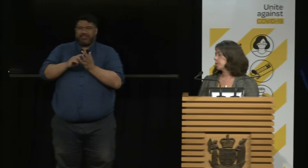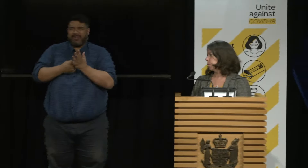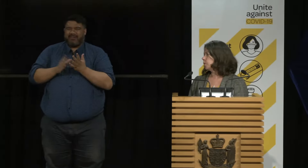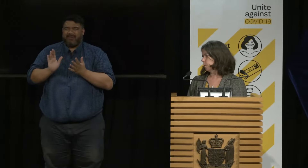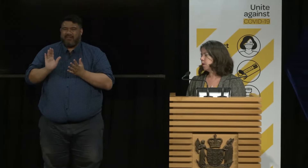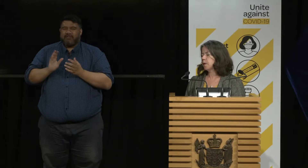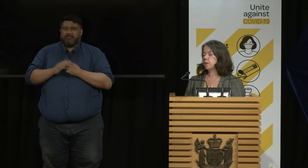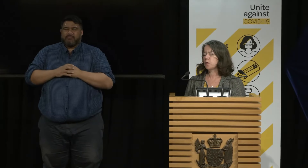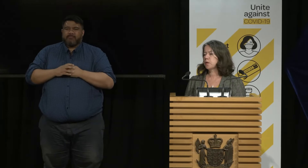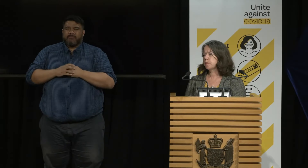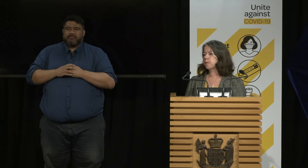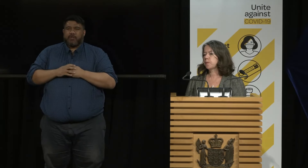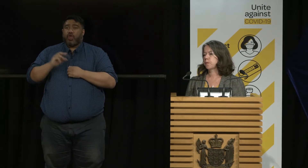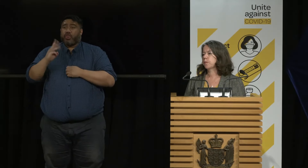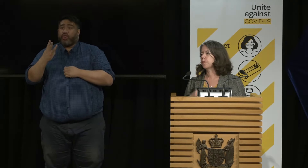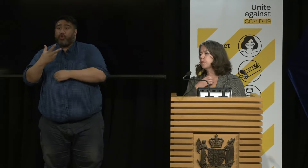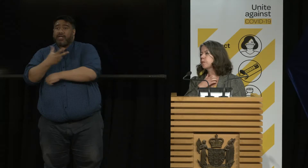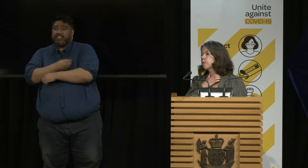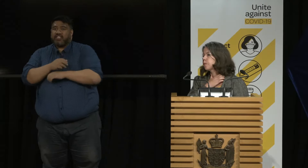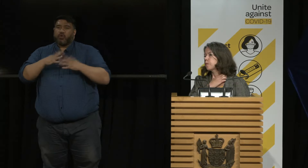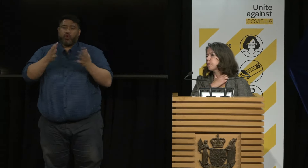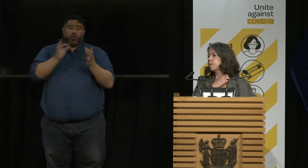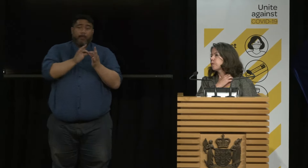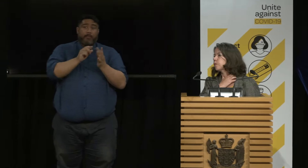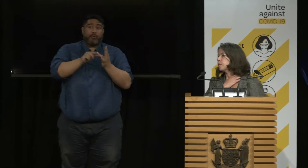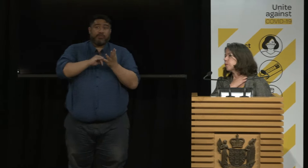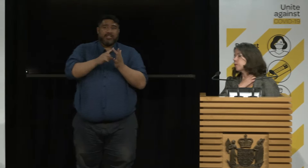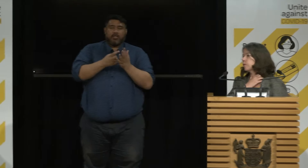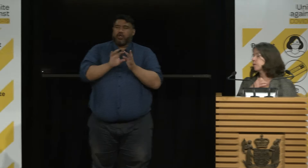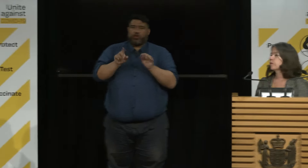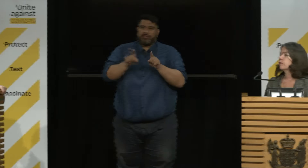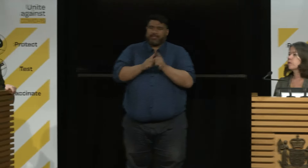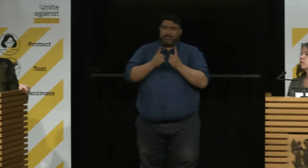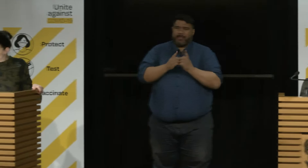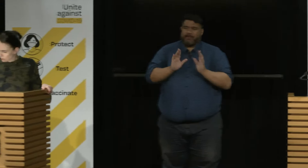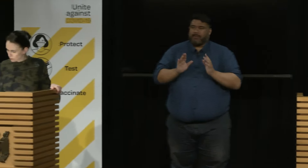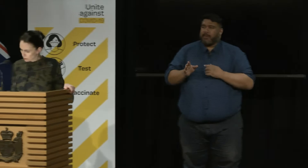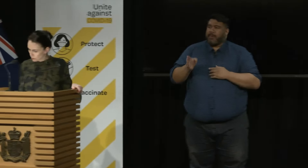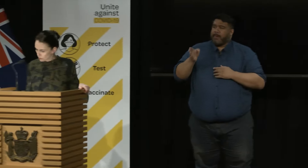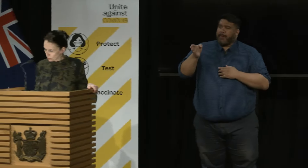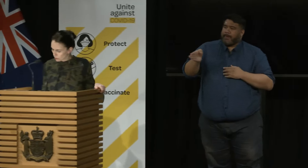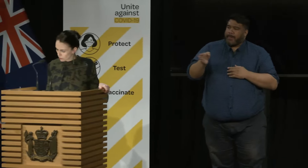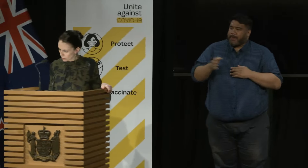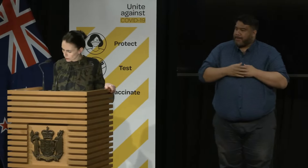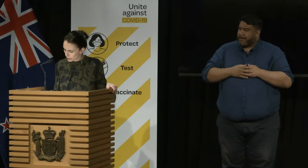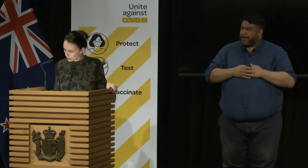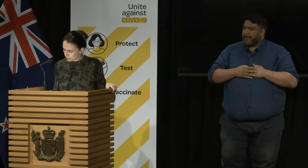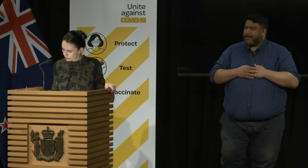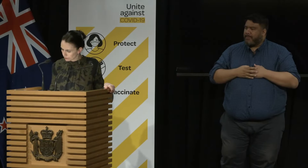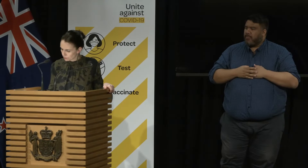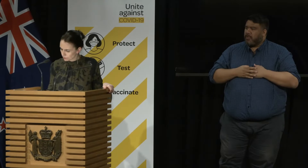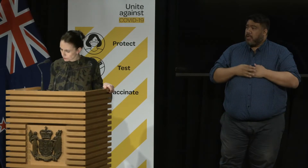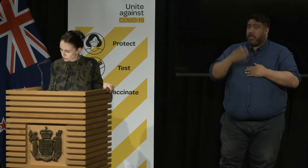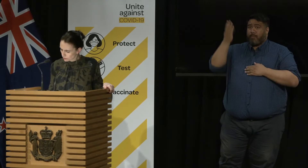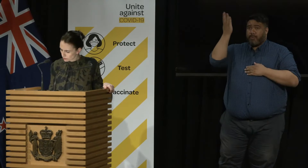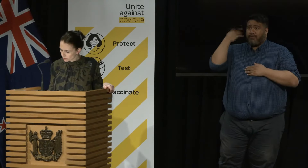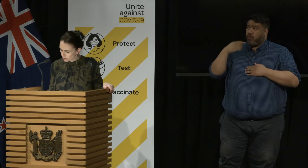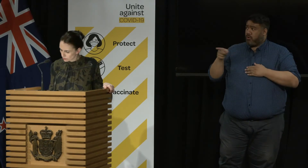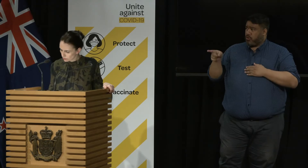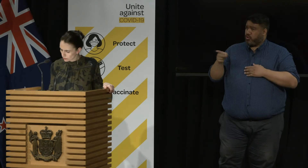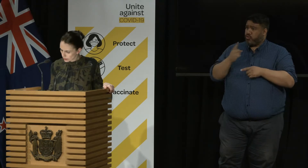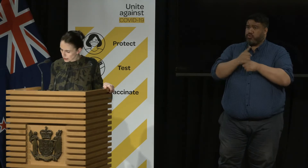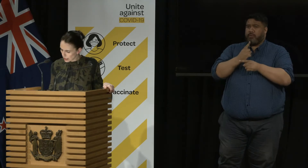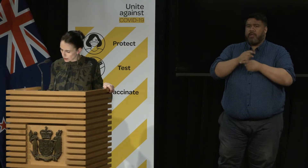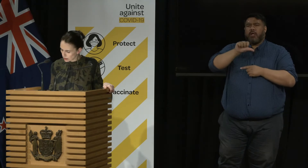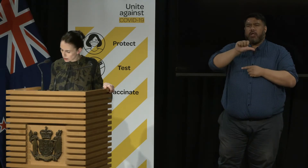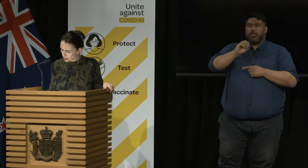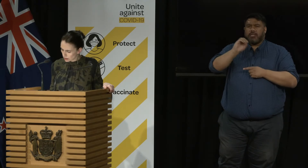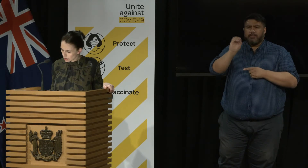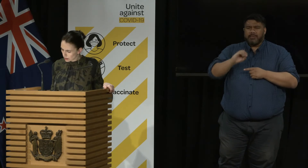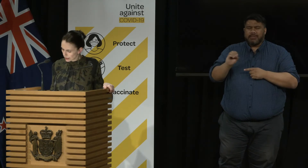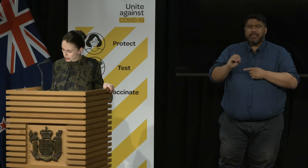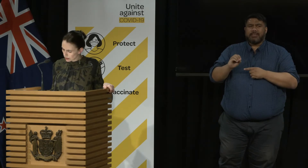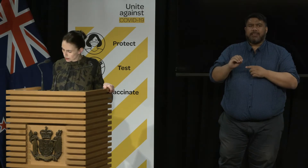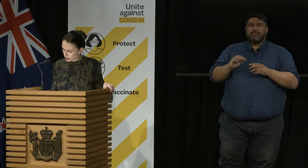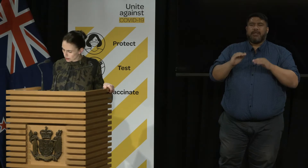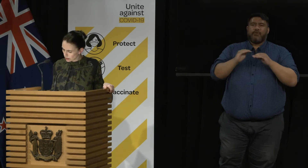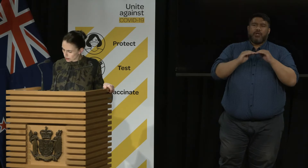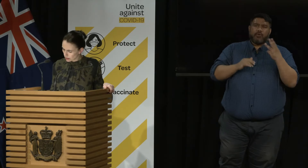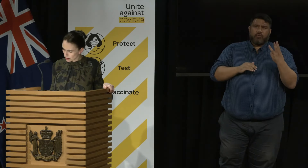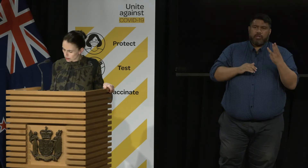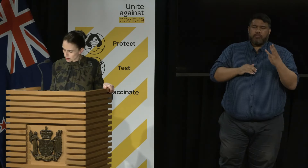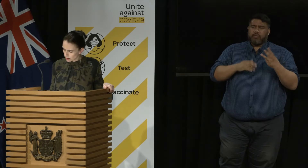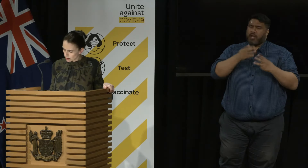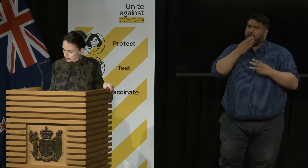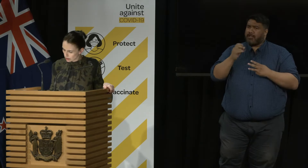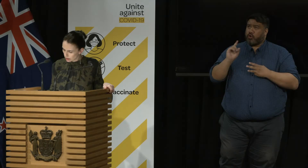two shots.